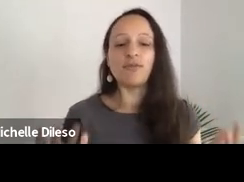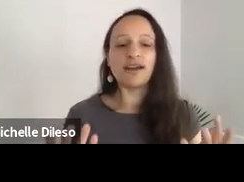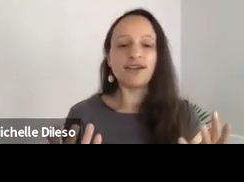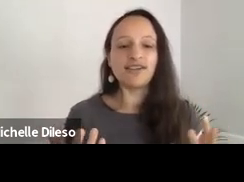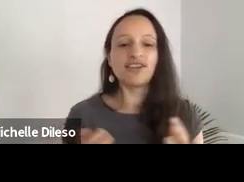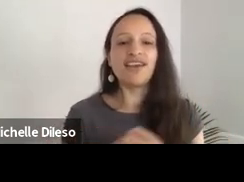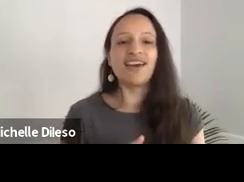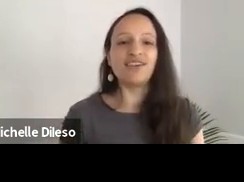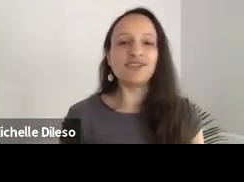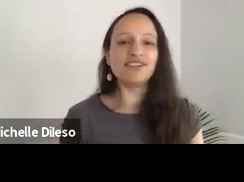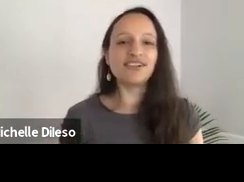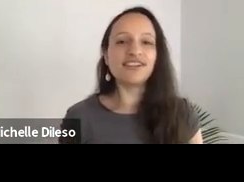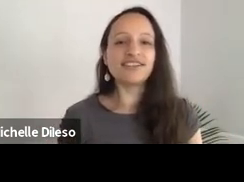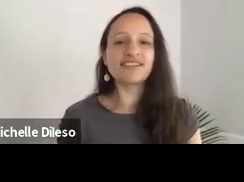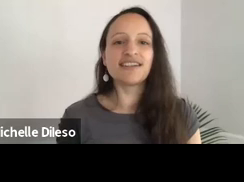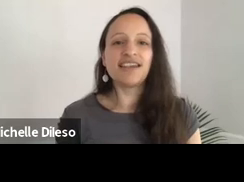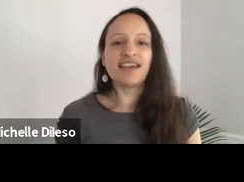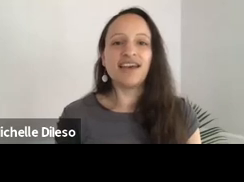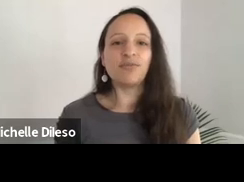So we do have a wide range of materials.